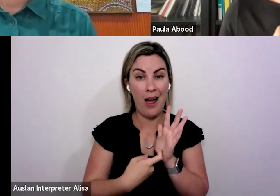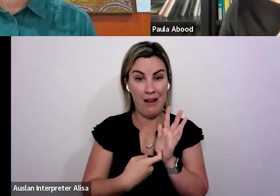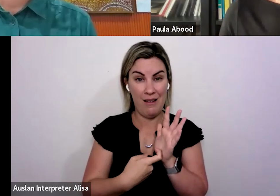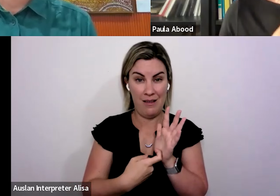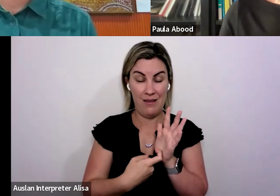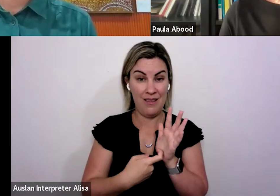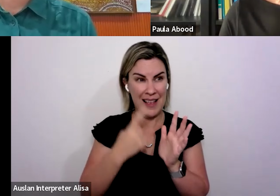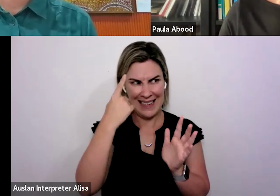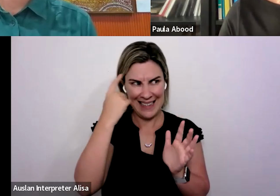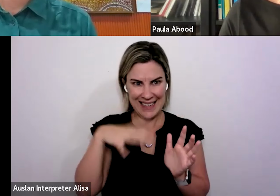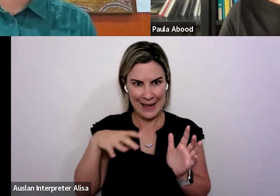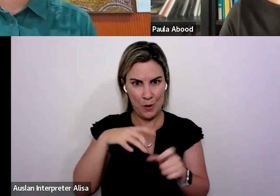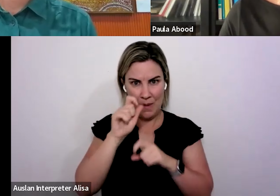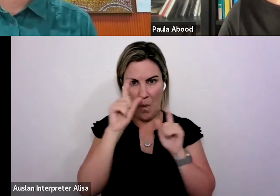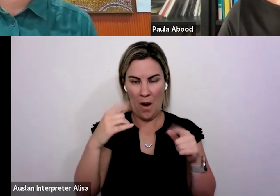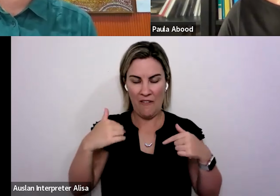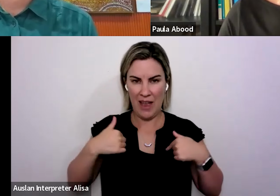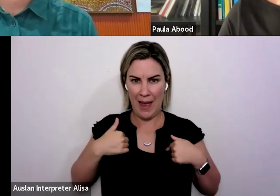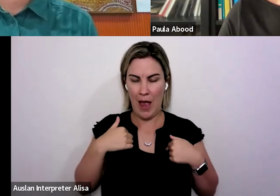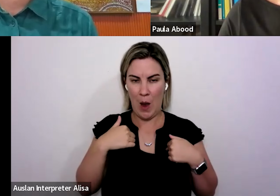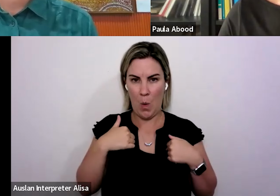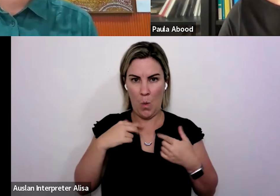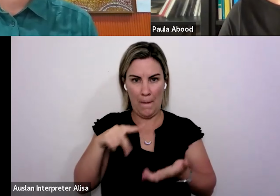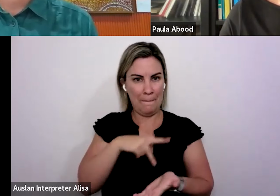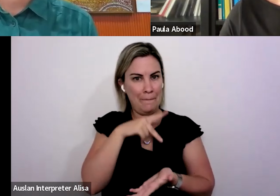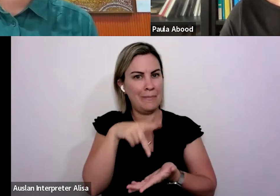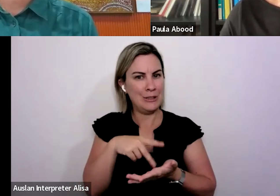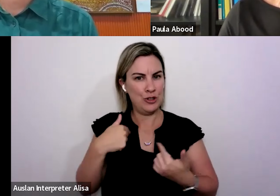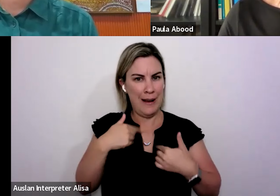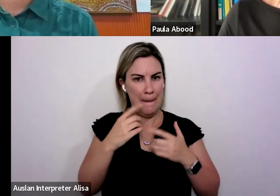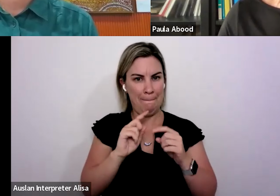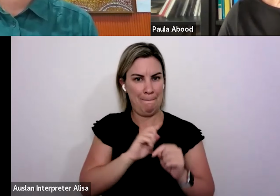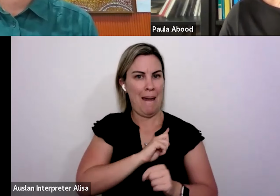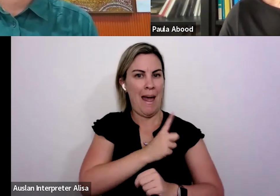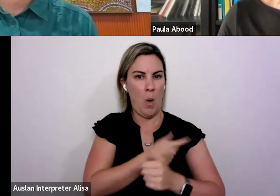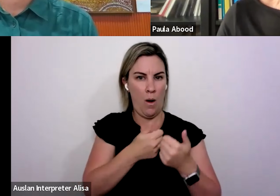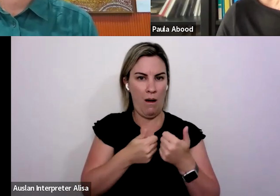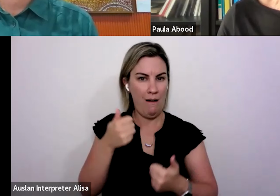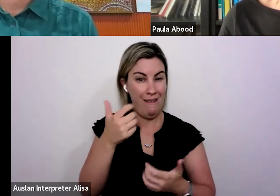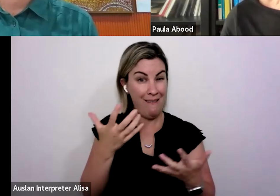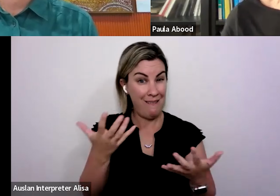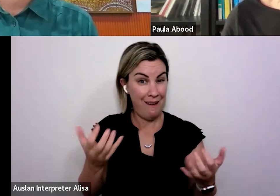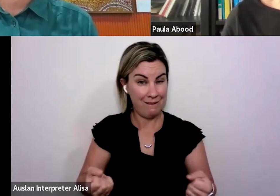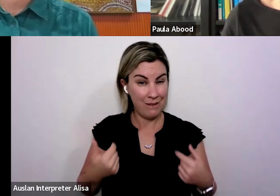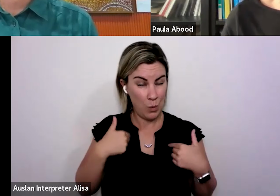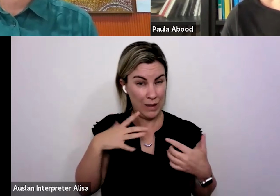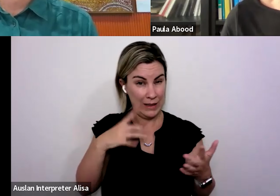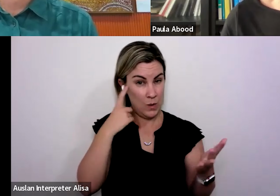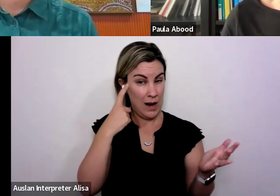But mostly, I want to acknowledge that the Protocols are First Nations'